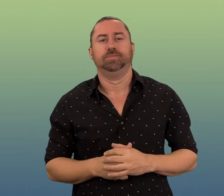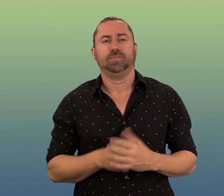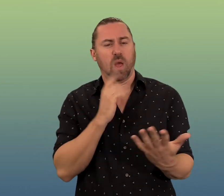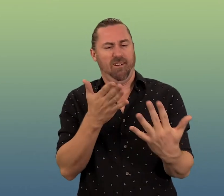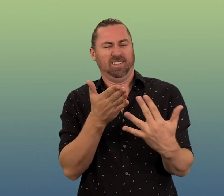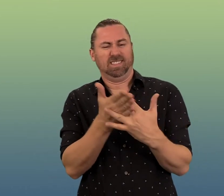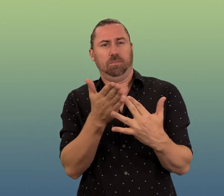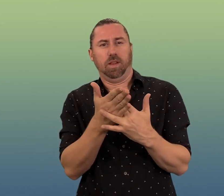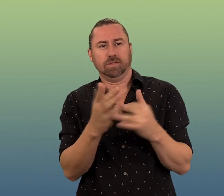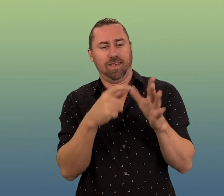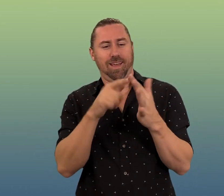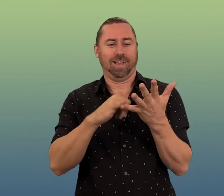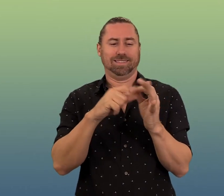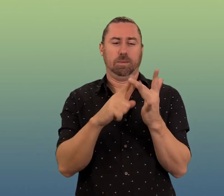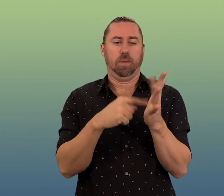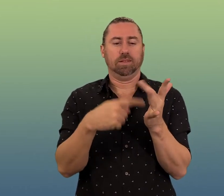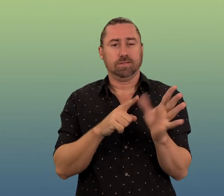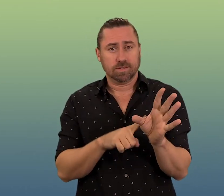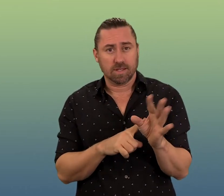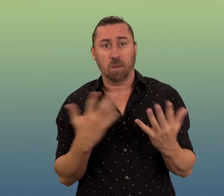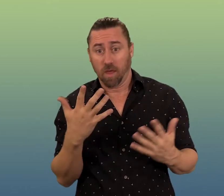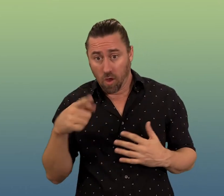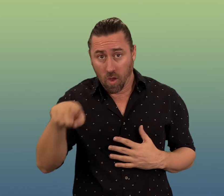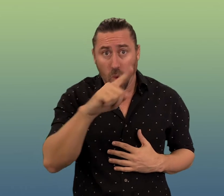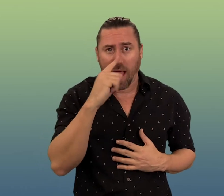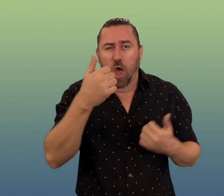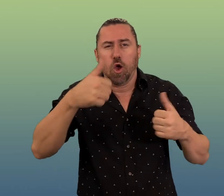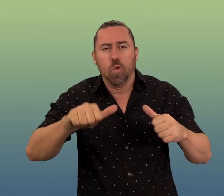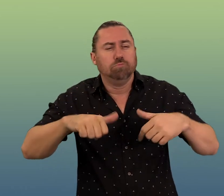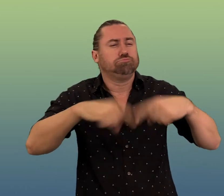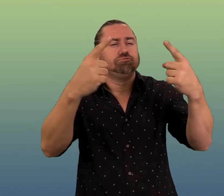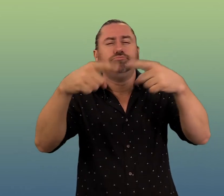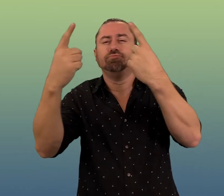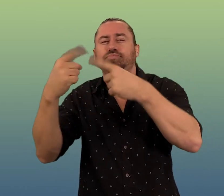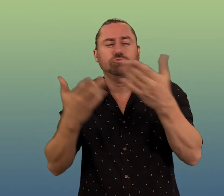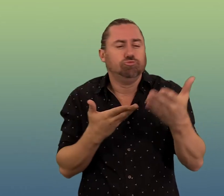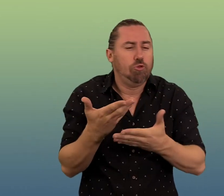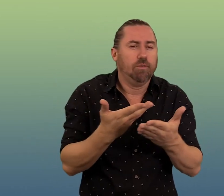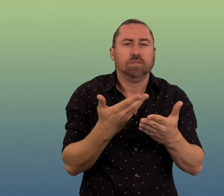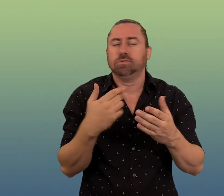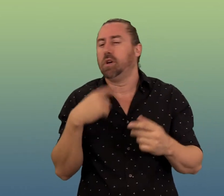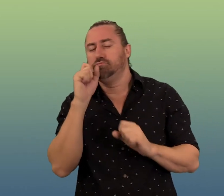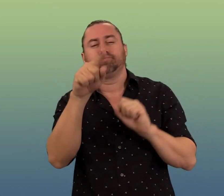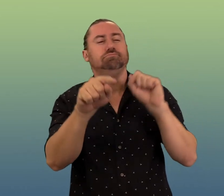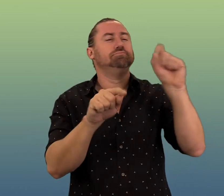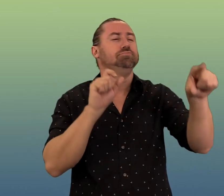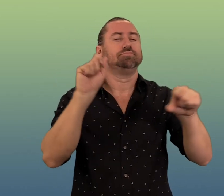Accessibility. Accessibility means being able to use the full range of services and products.